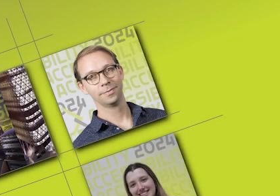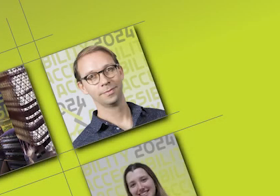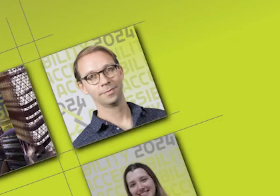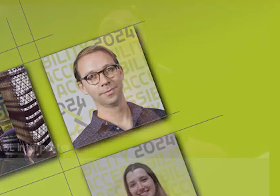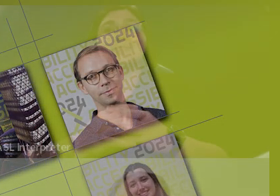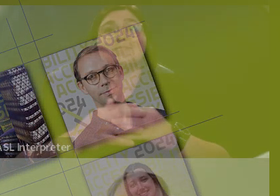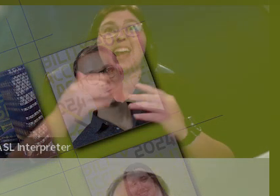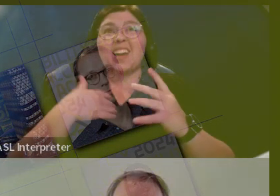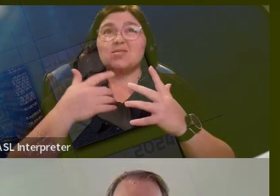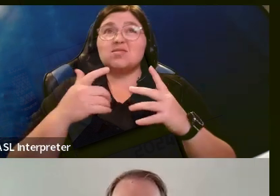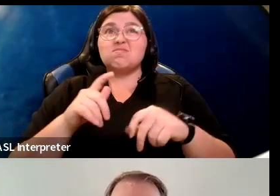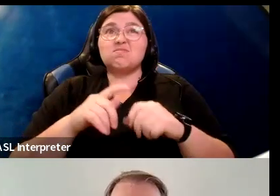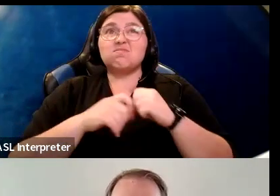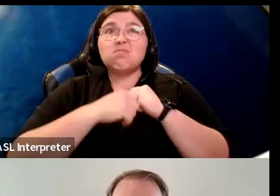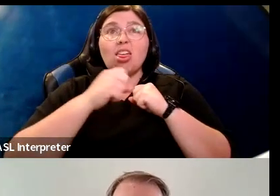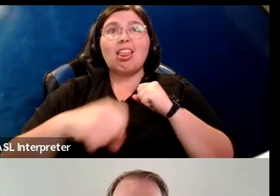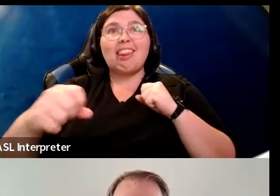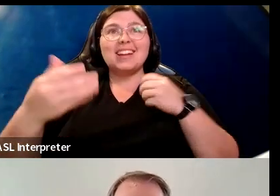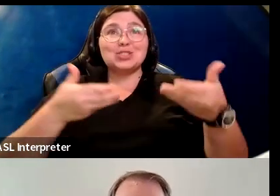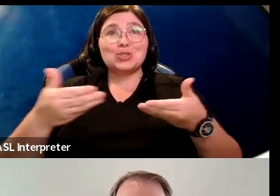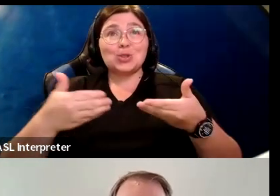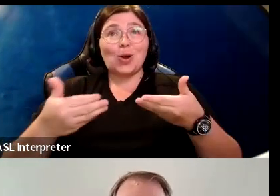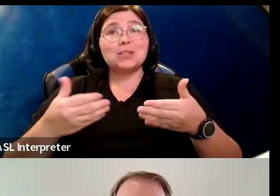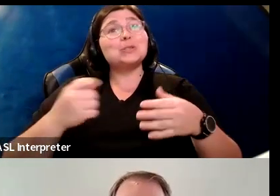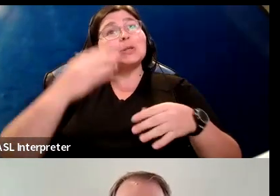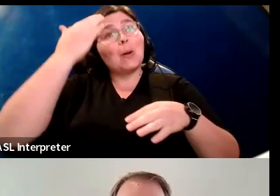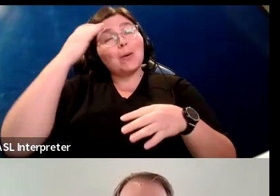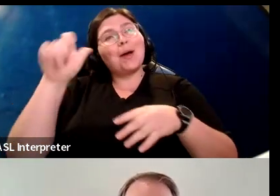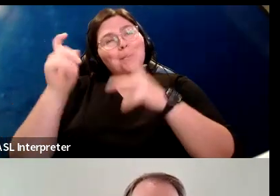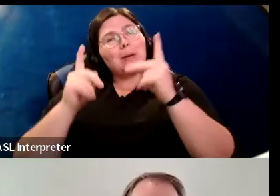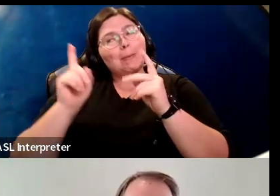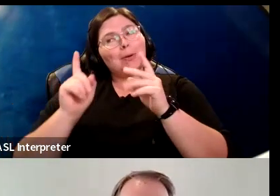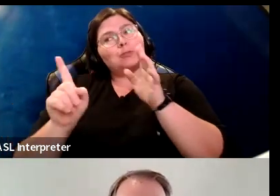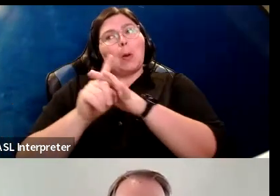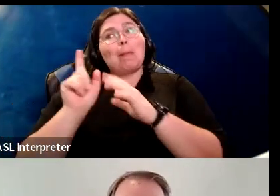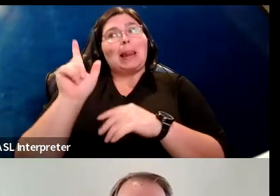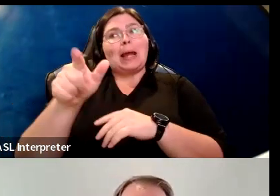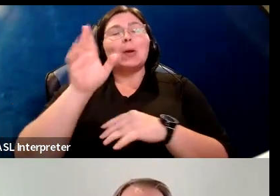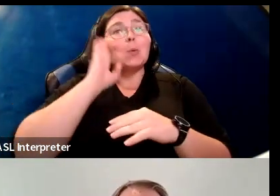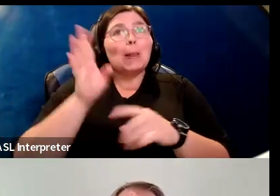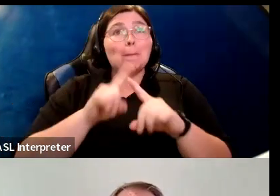So I'm going to start, even knowing that academics will show up a little bit later.